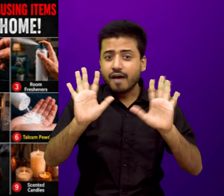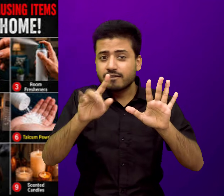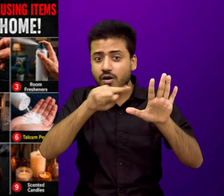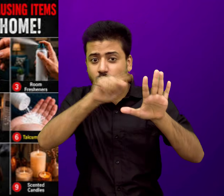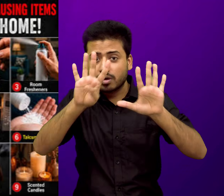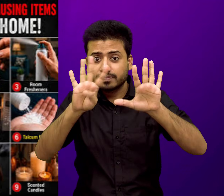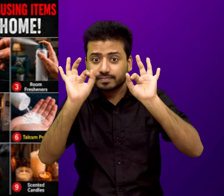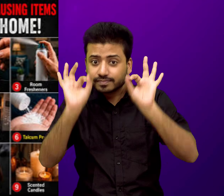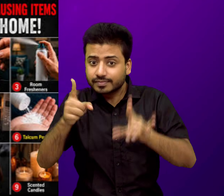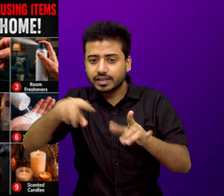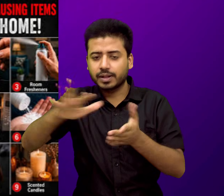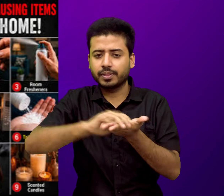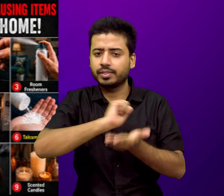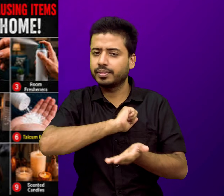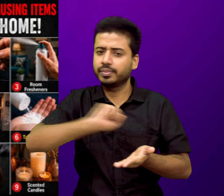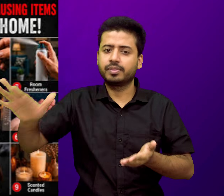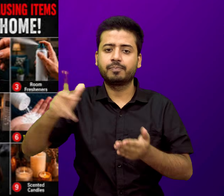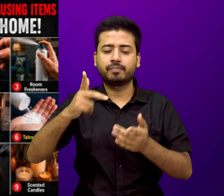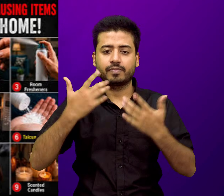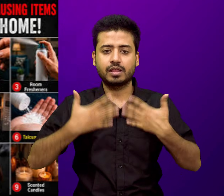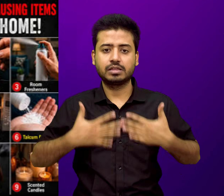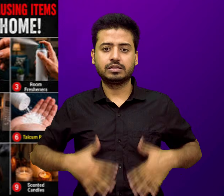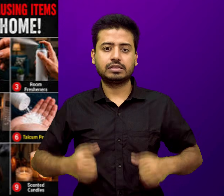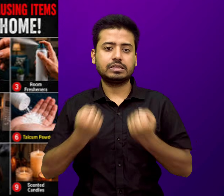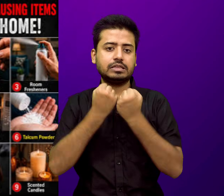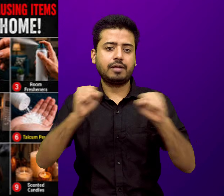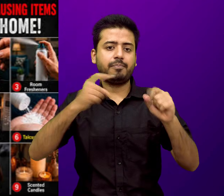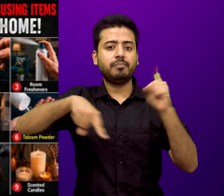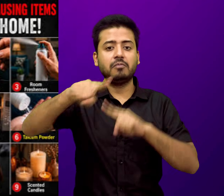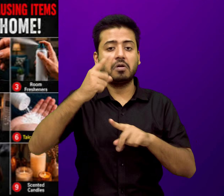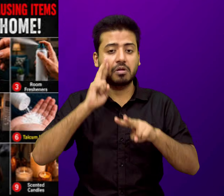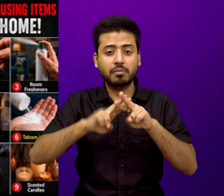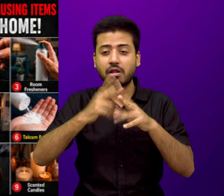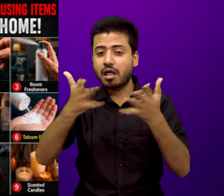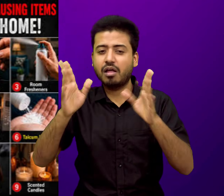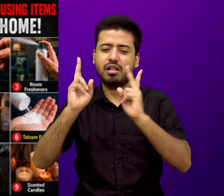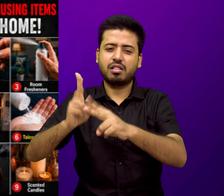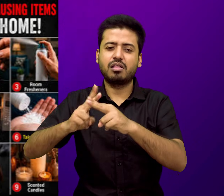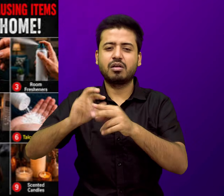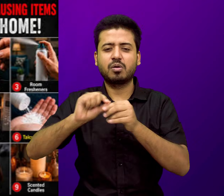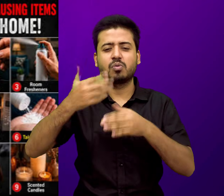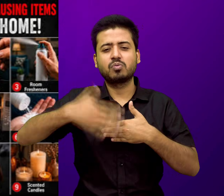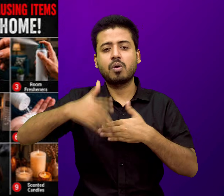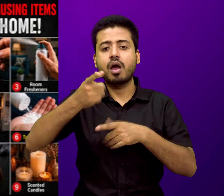second look and what you should avoid or watch out for. Non-stick cookware. Scratched or overheated